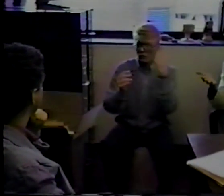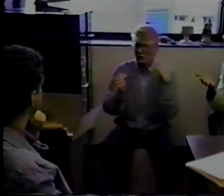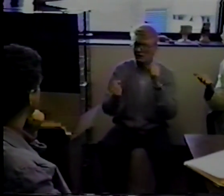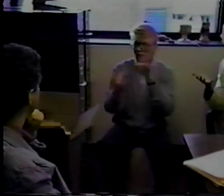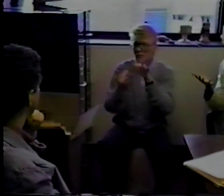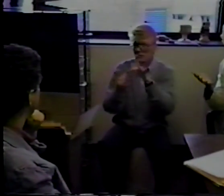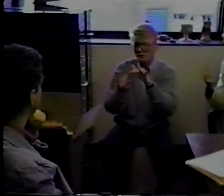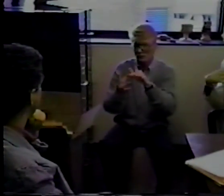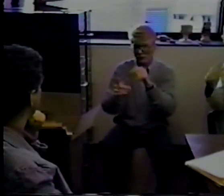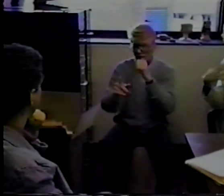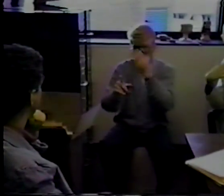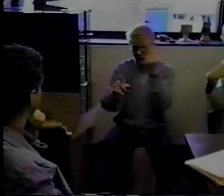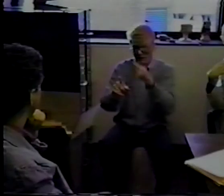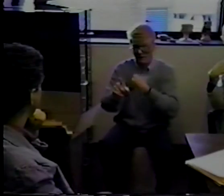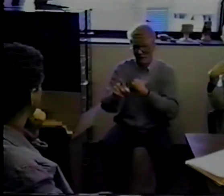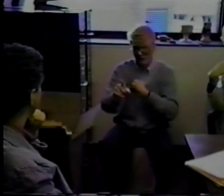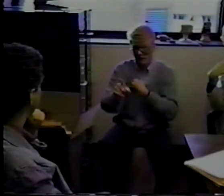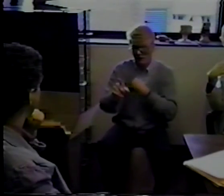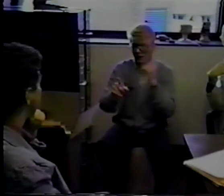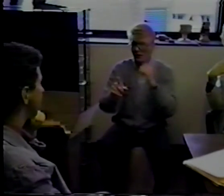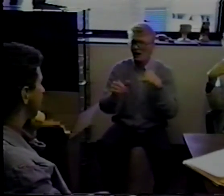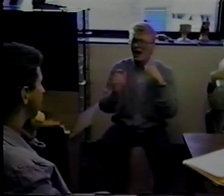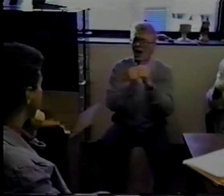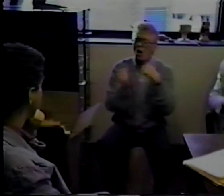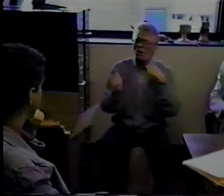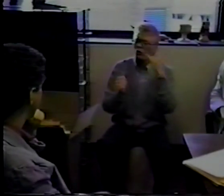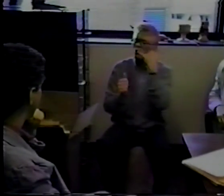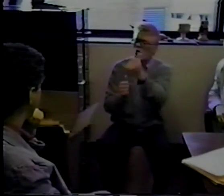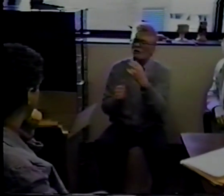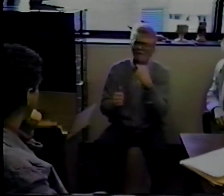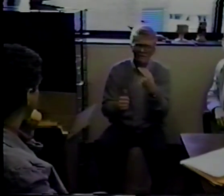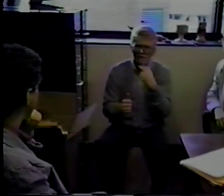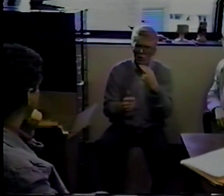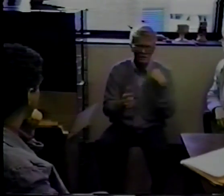by voice because what I have on the card